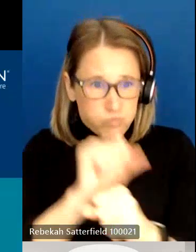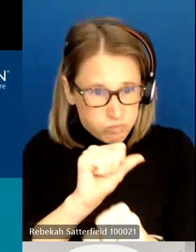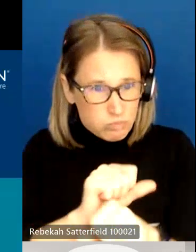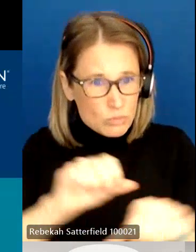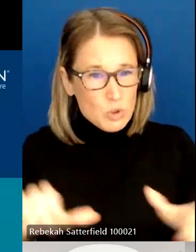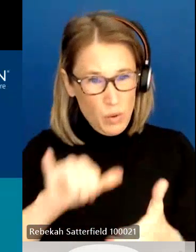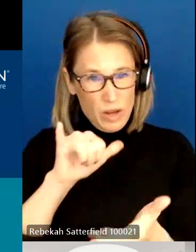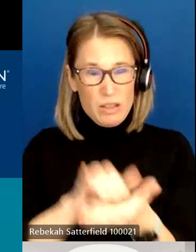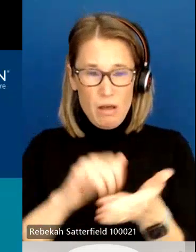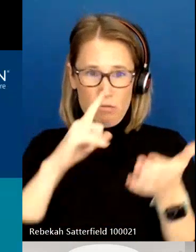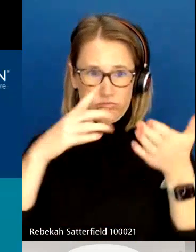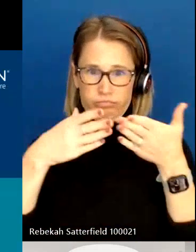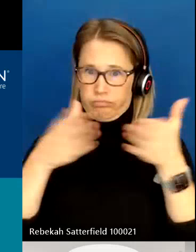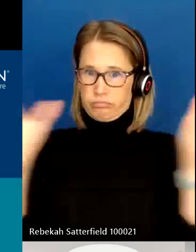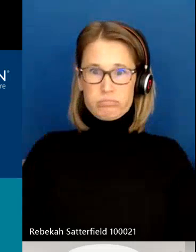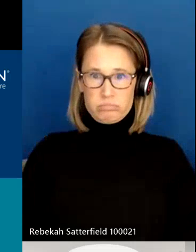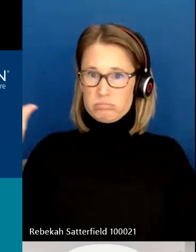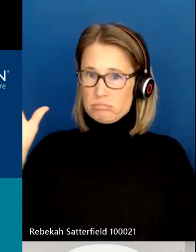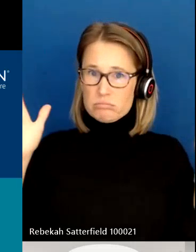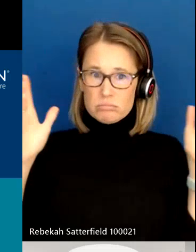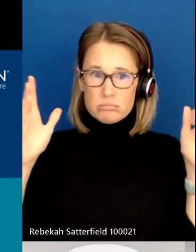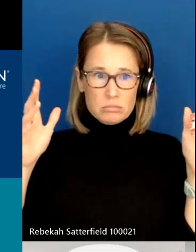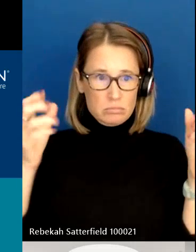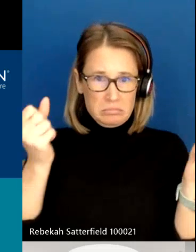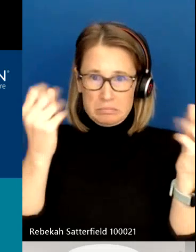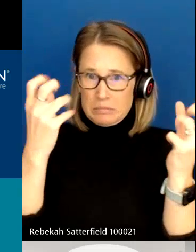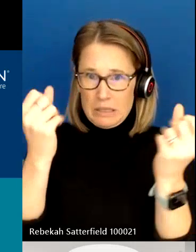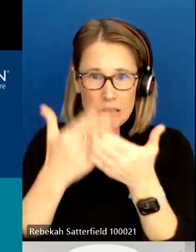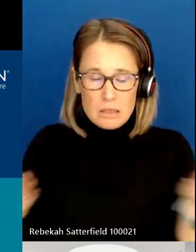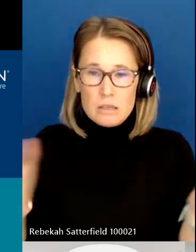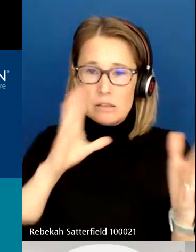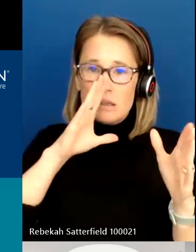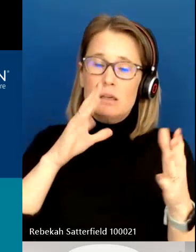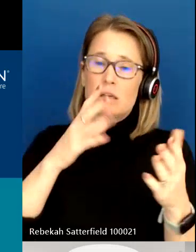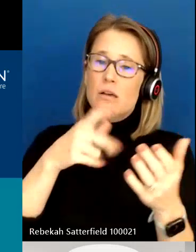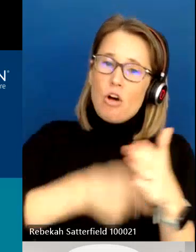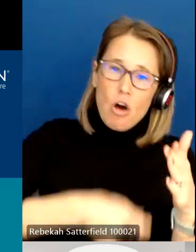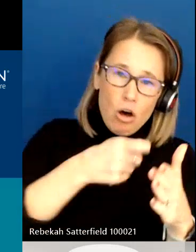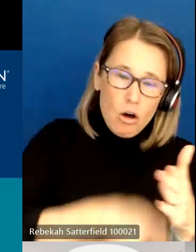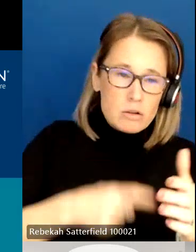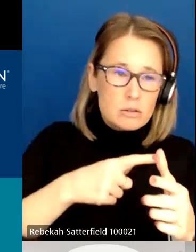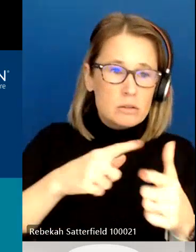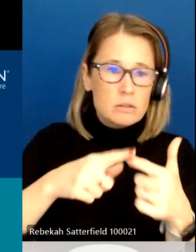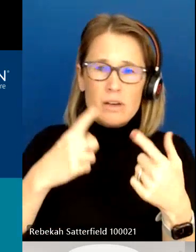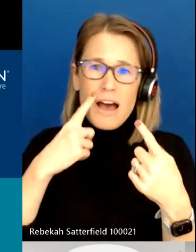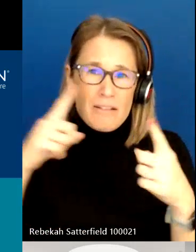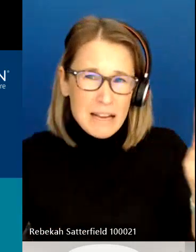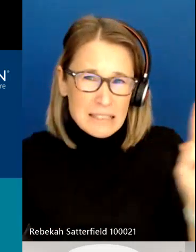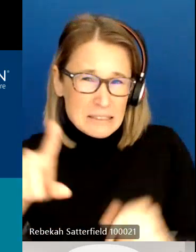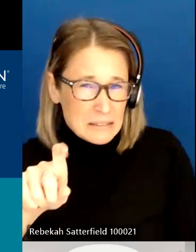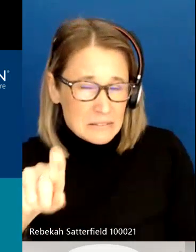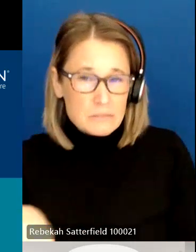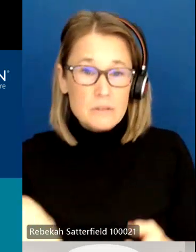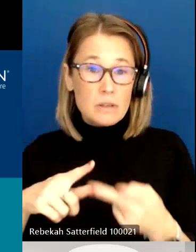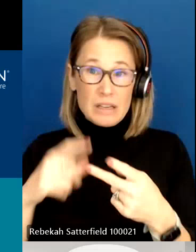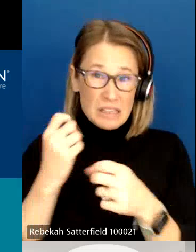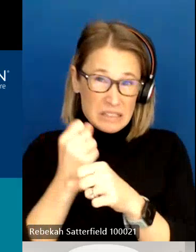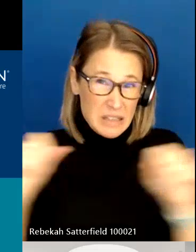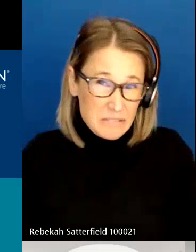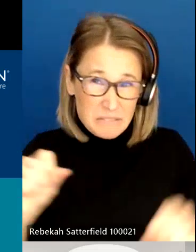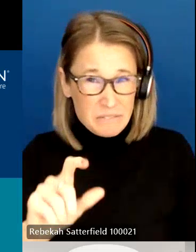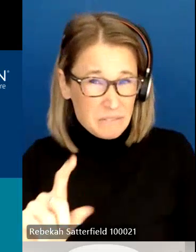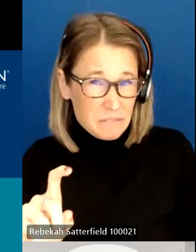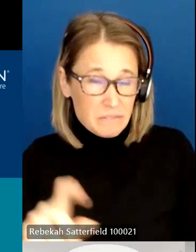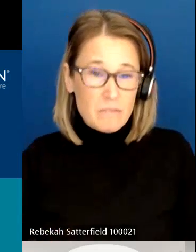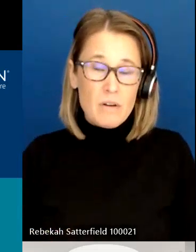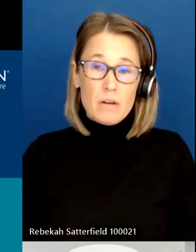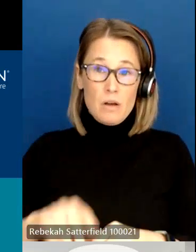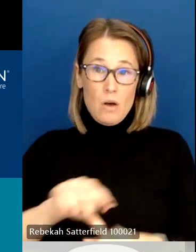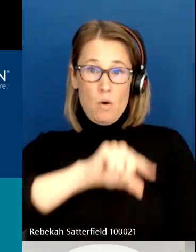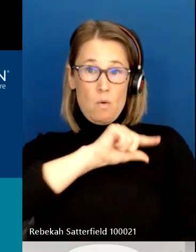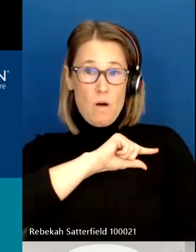across multiple factors right cost Effectiveness safety quality they should also be and they they